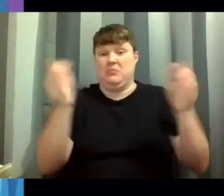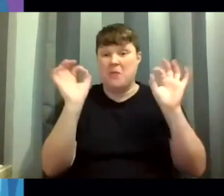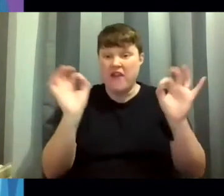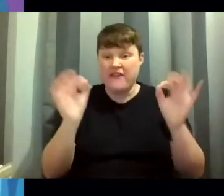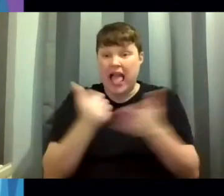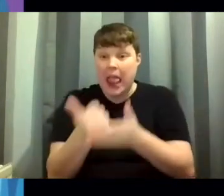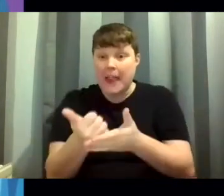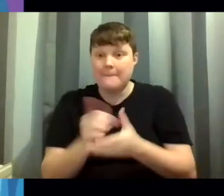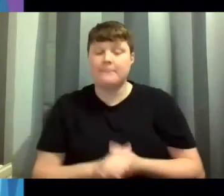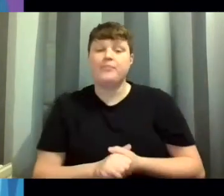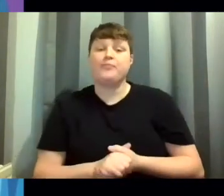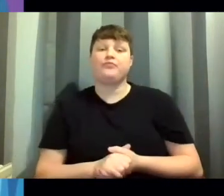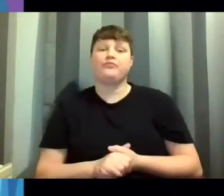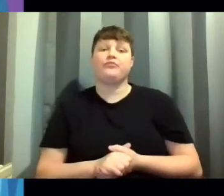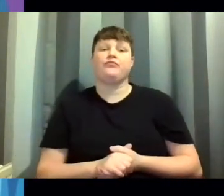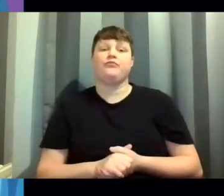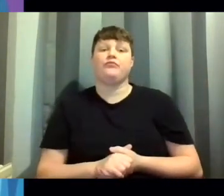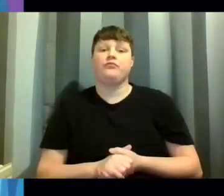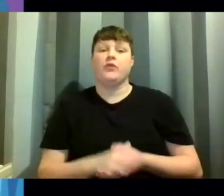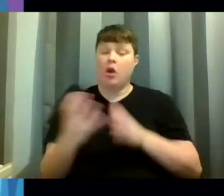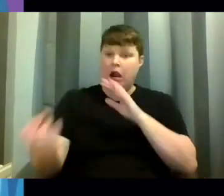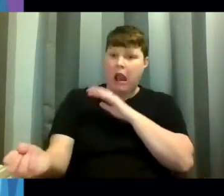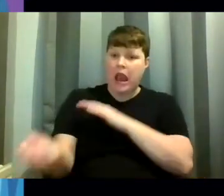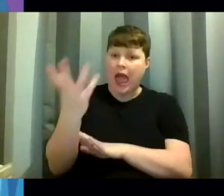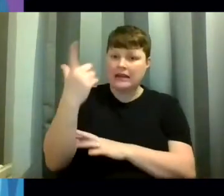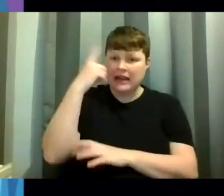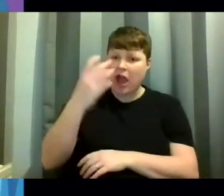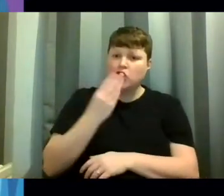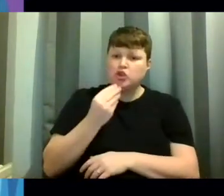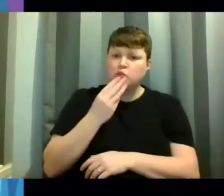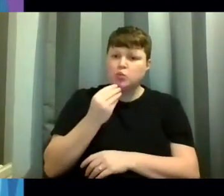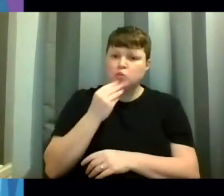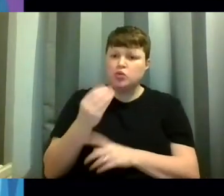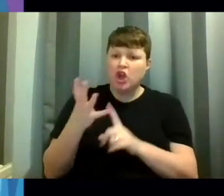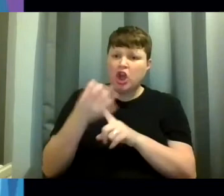We can also use light as a cure. For example, in a study that was presented on the BBC a little